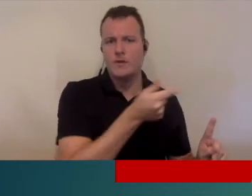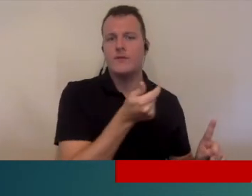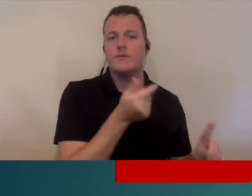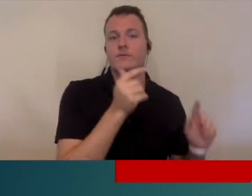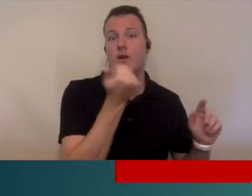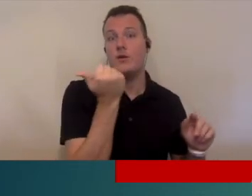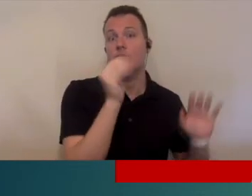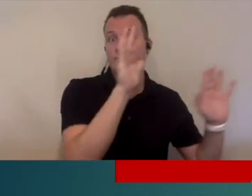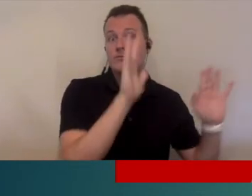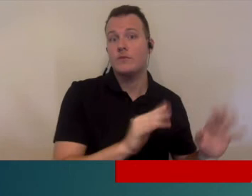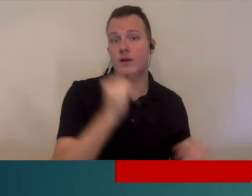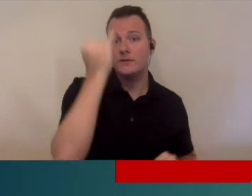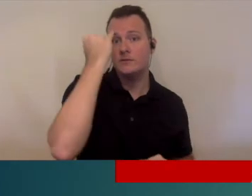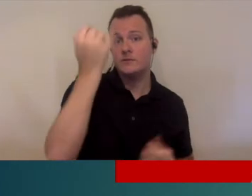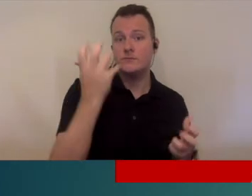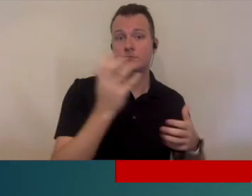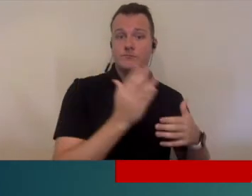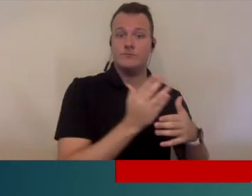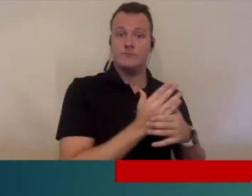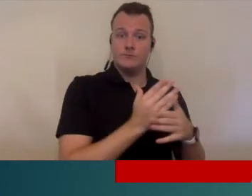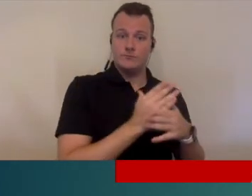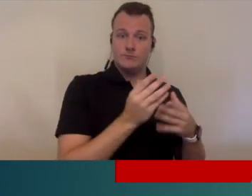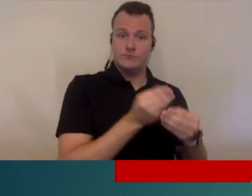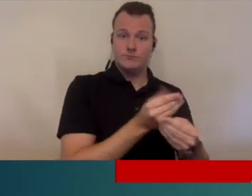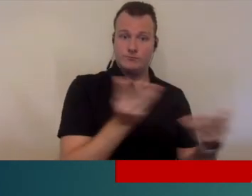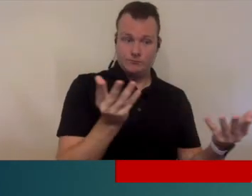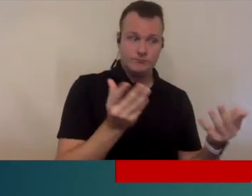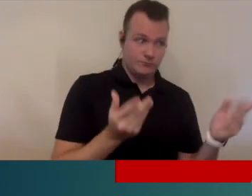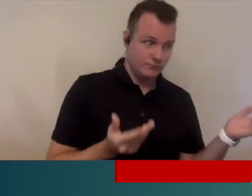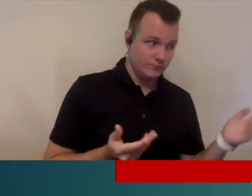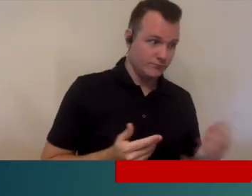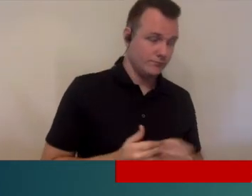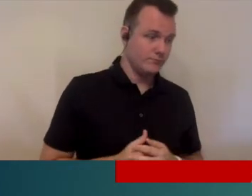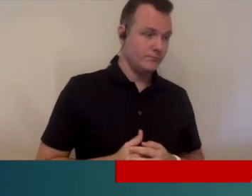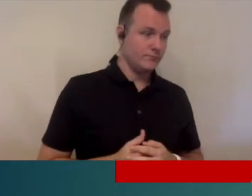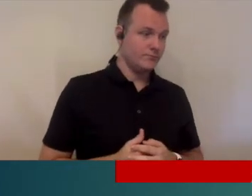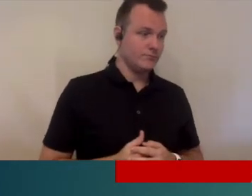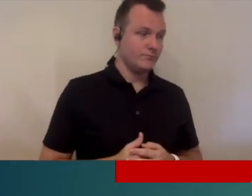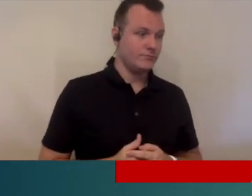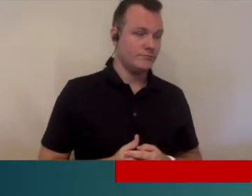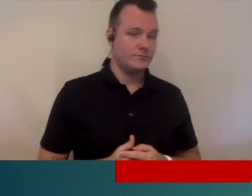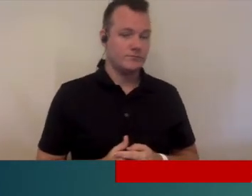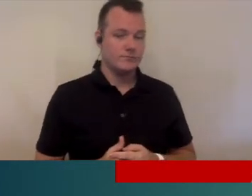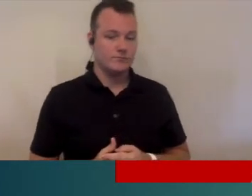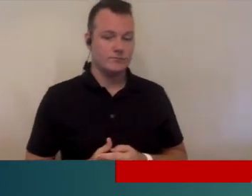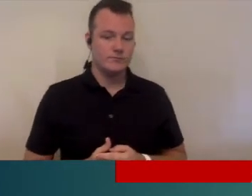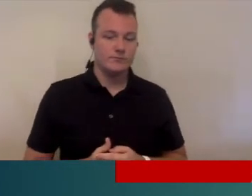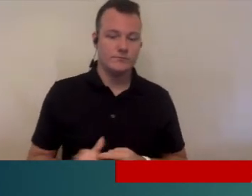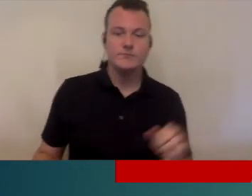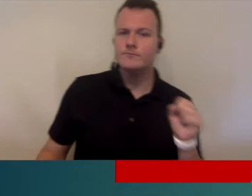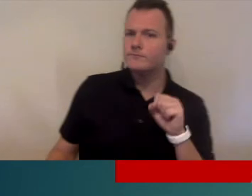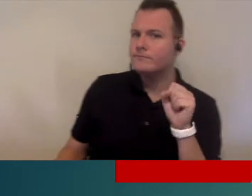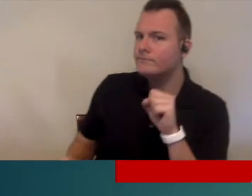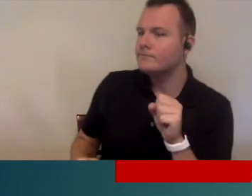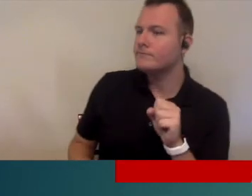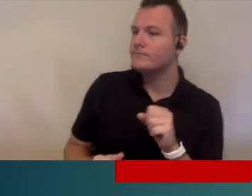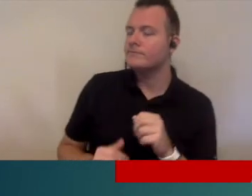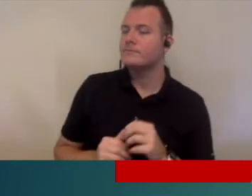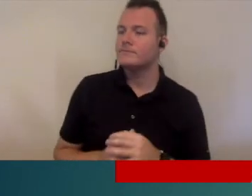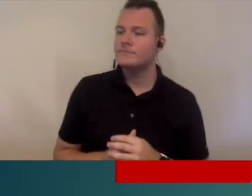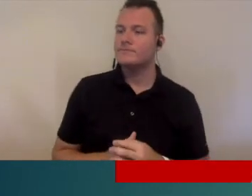other great ideas that you would like to think about as well.